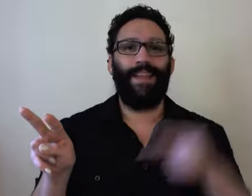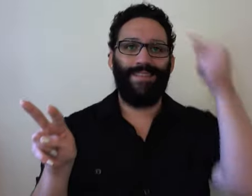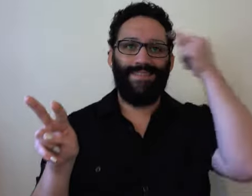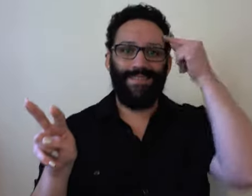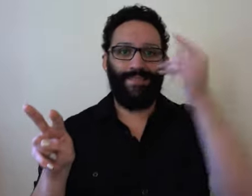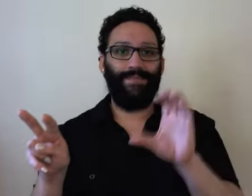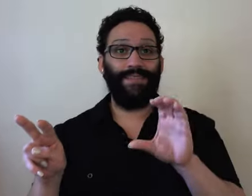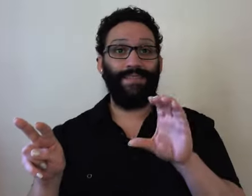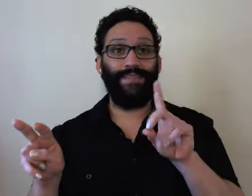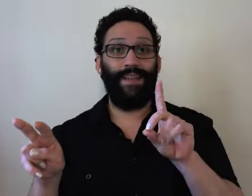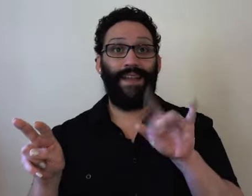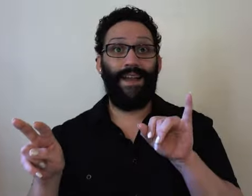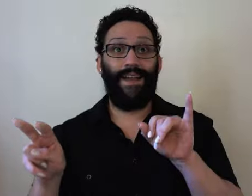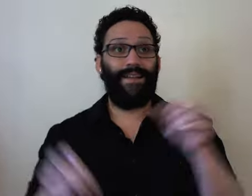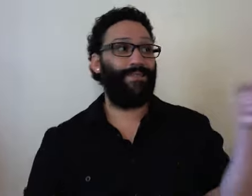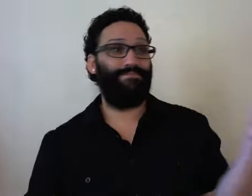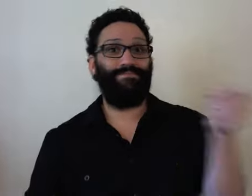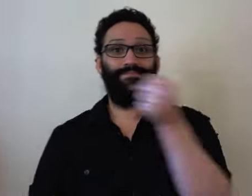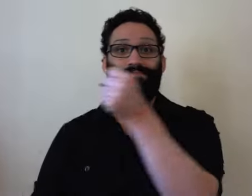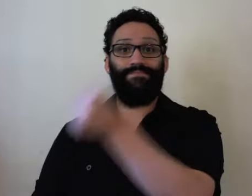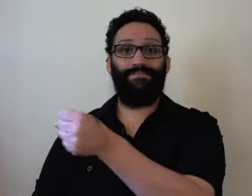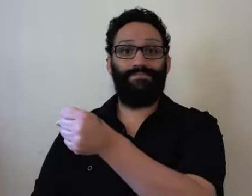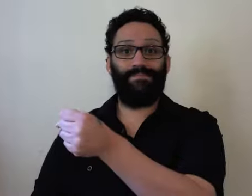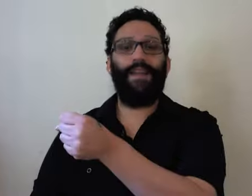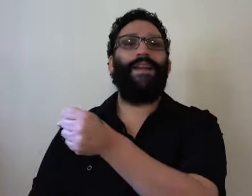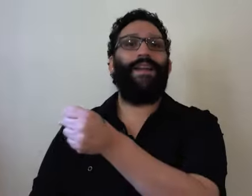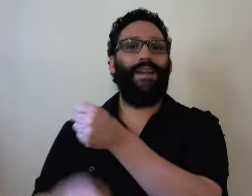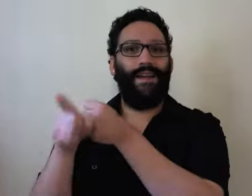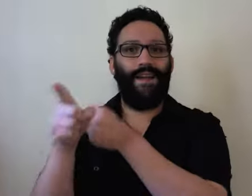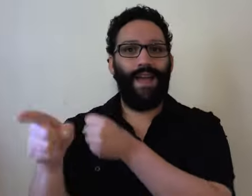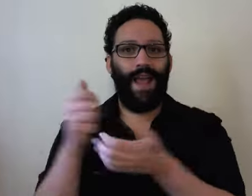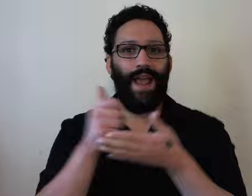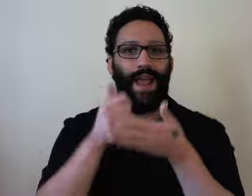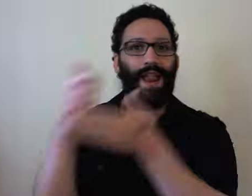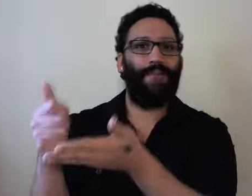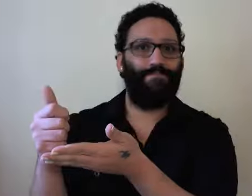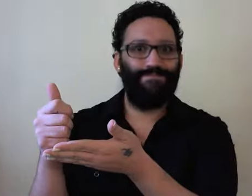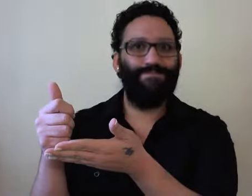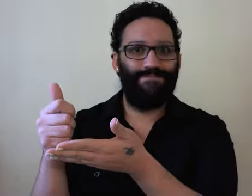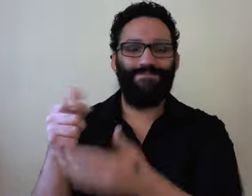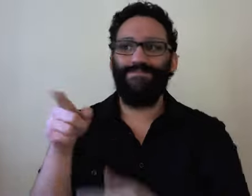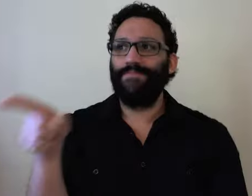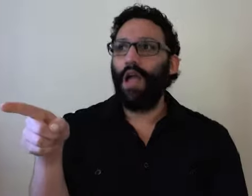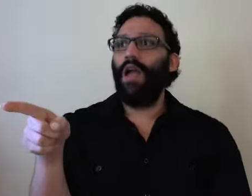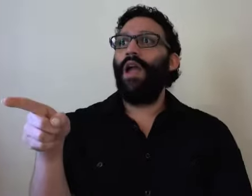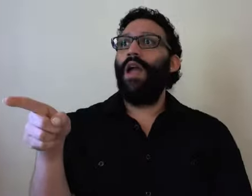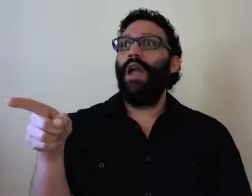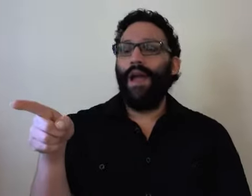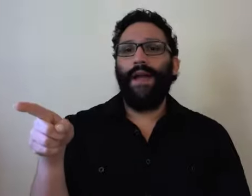But with C/DIs, they are better able to understand the information.